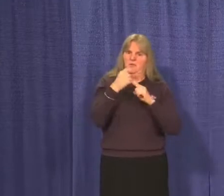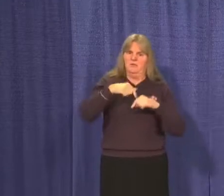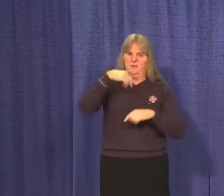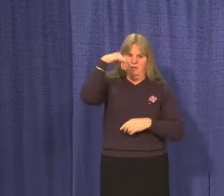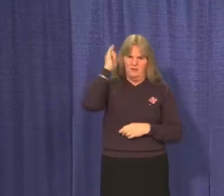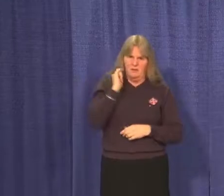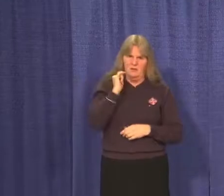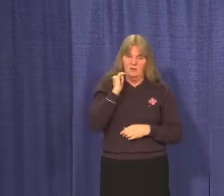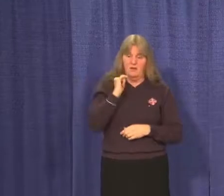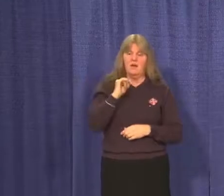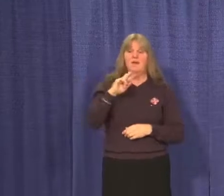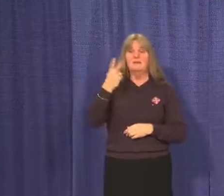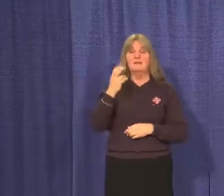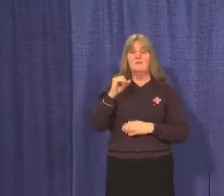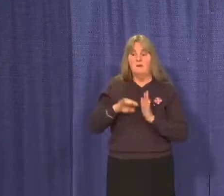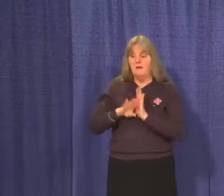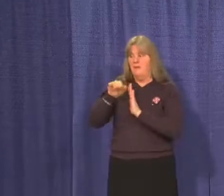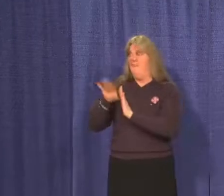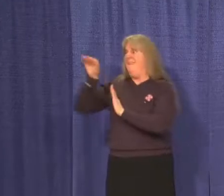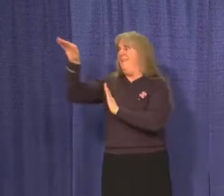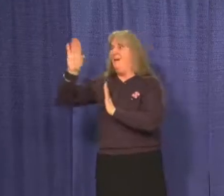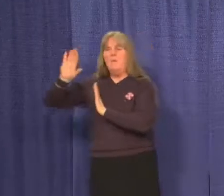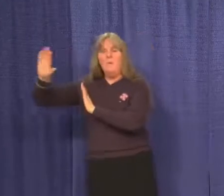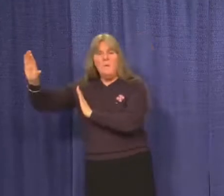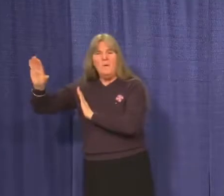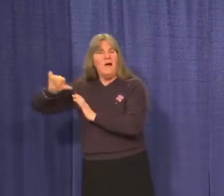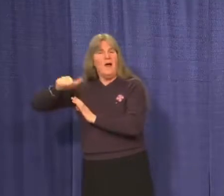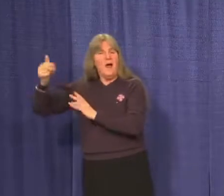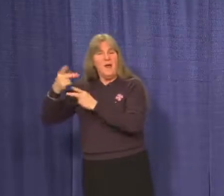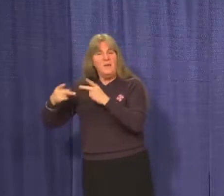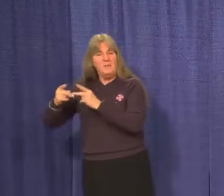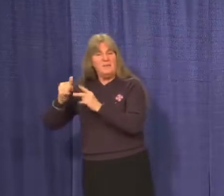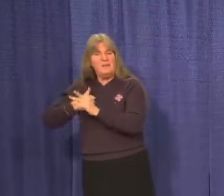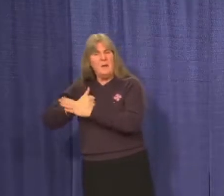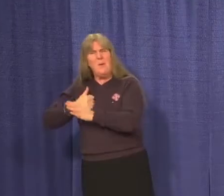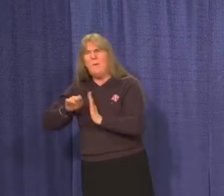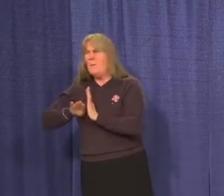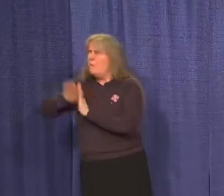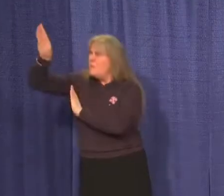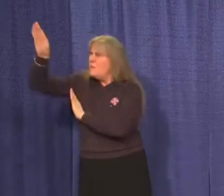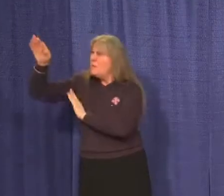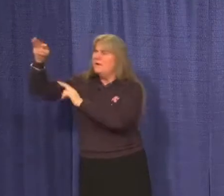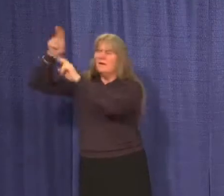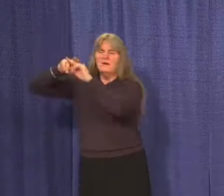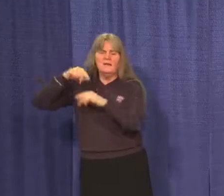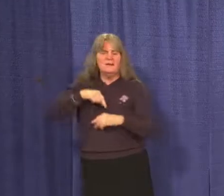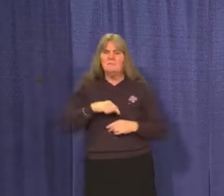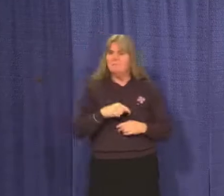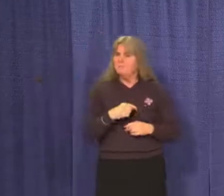feeling the brunt of this second wave anywhere near the extent that others have.